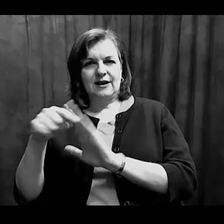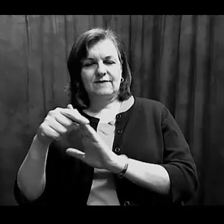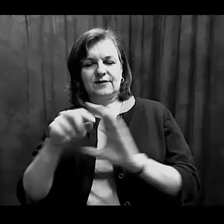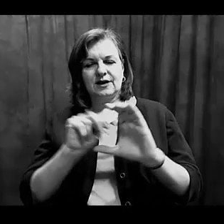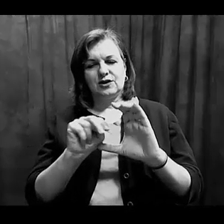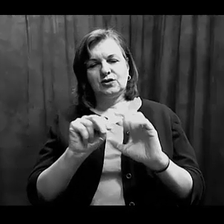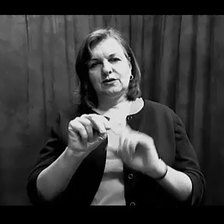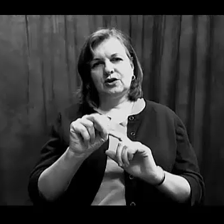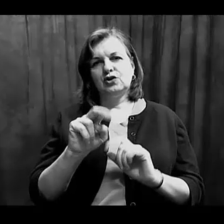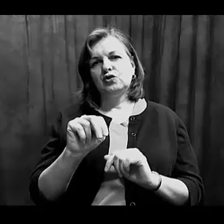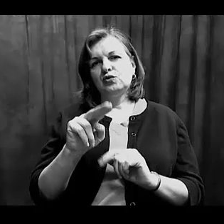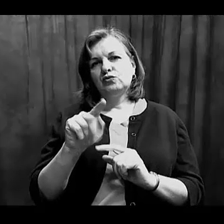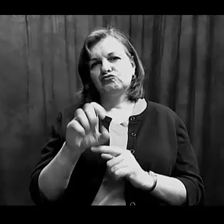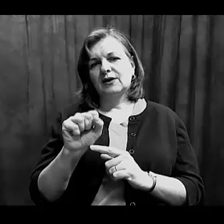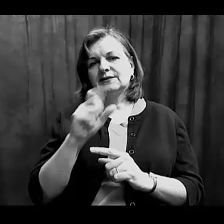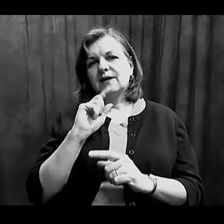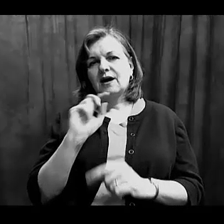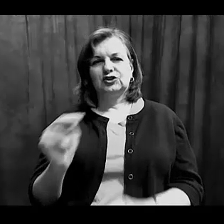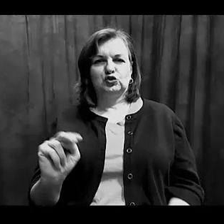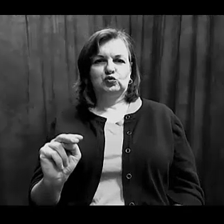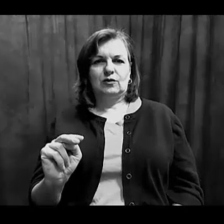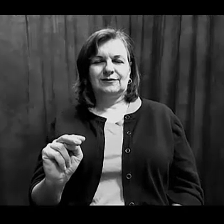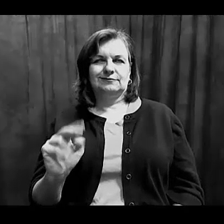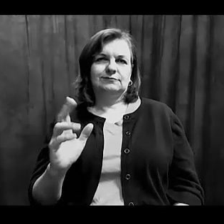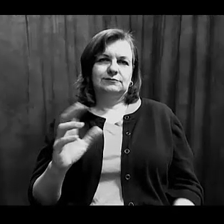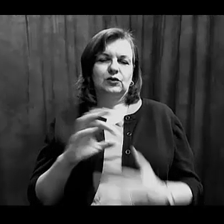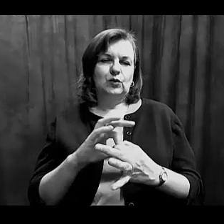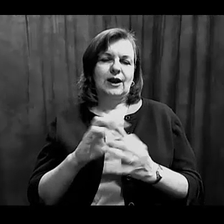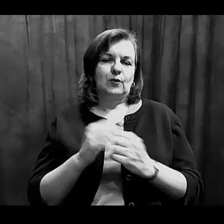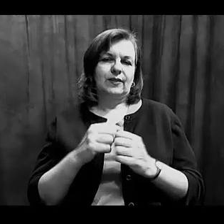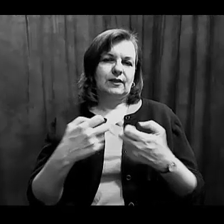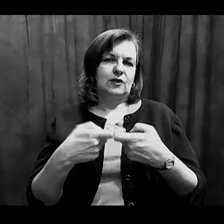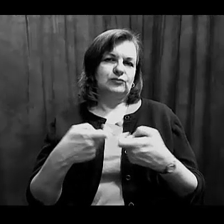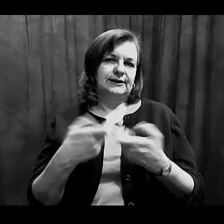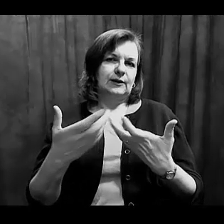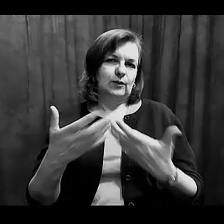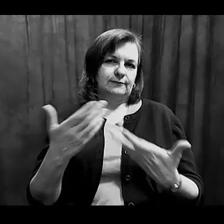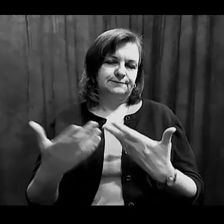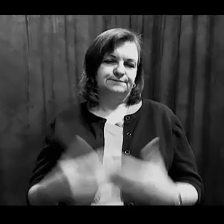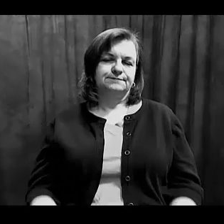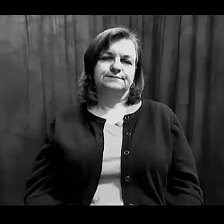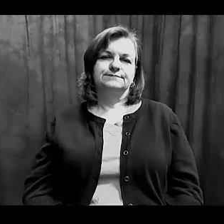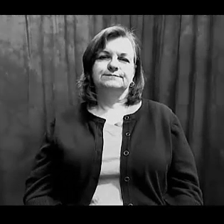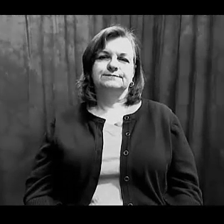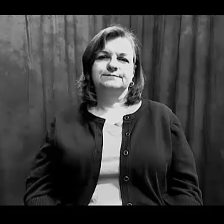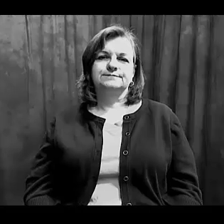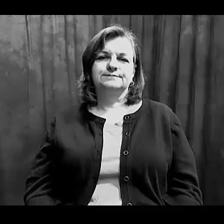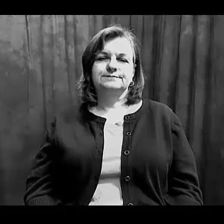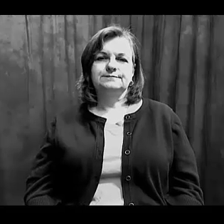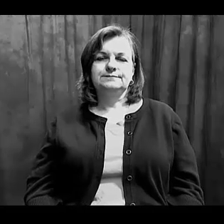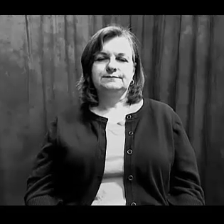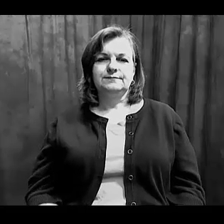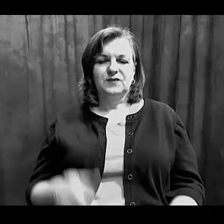and neutrons are neutral --- electrically speaking